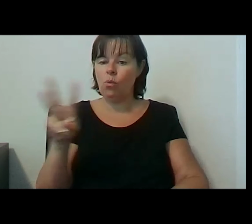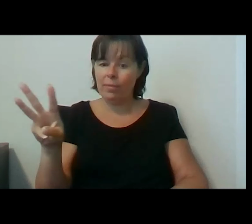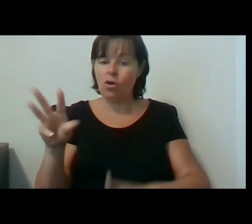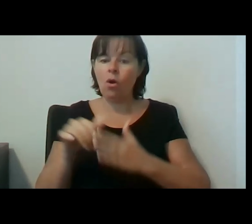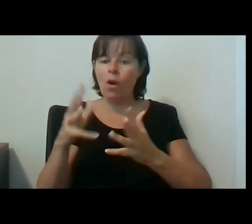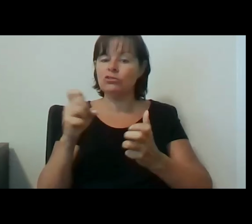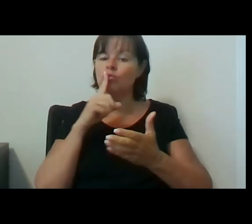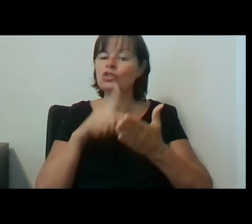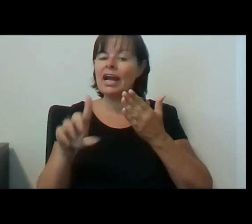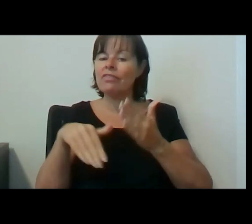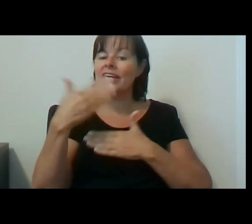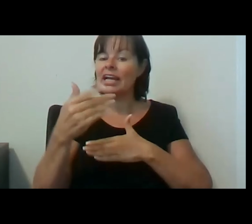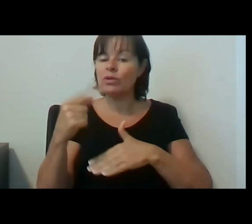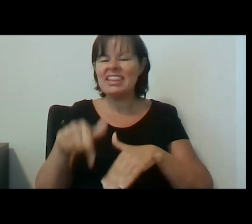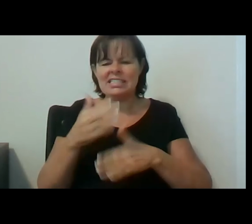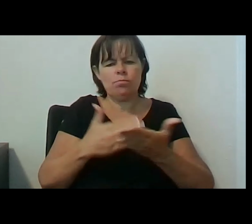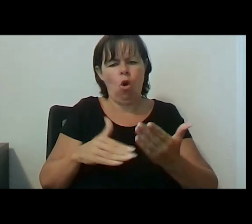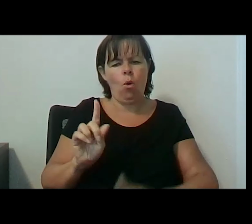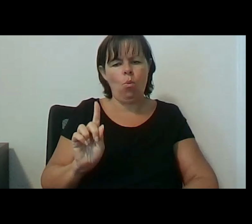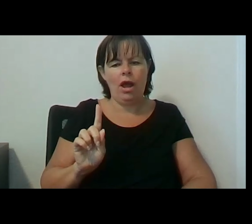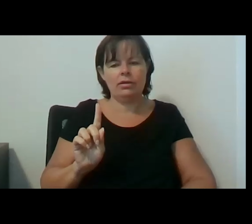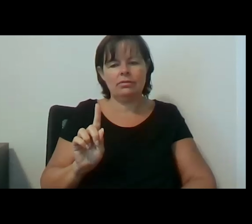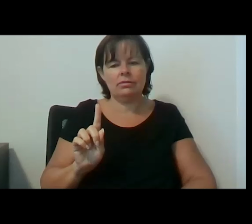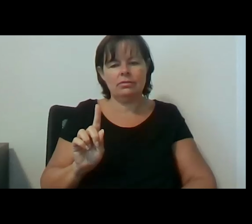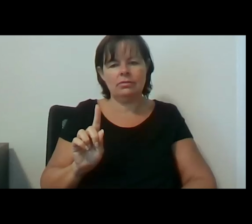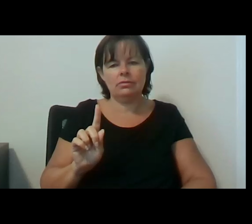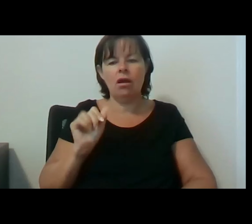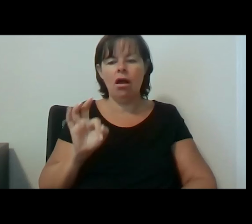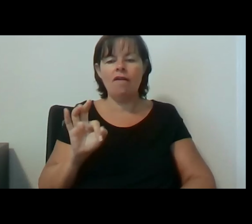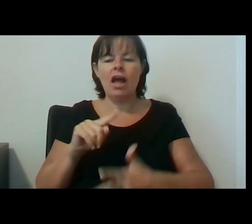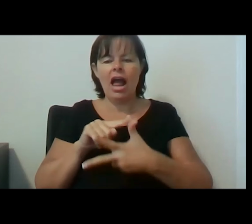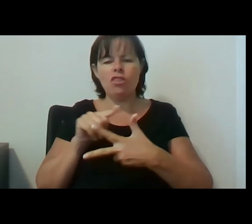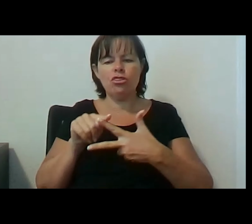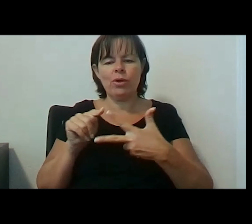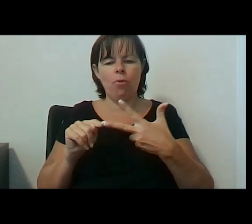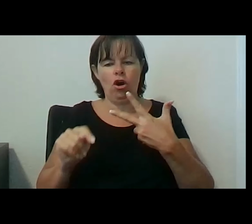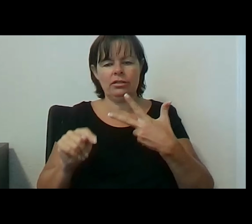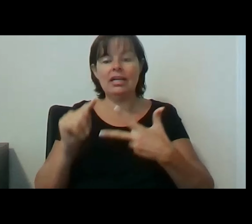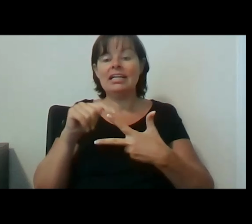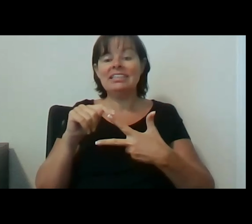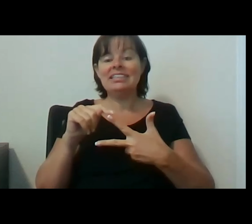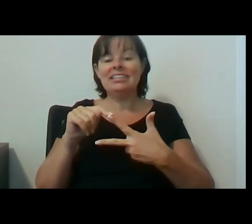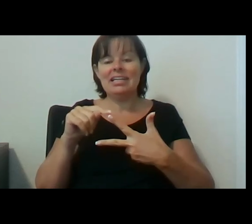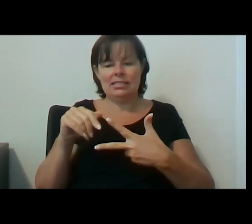this is part one of um a three-part series the next one is the infrastructure of design